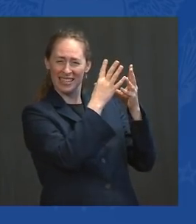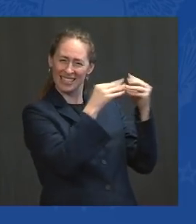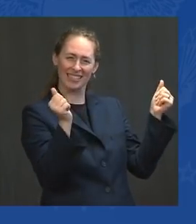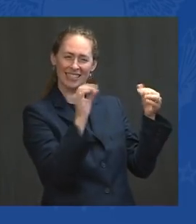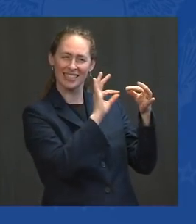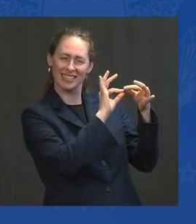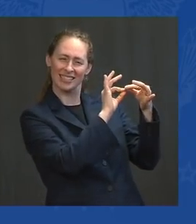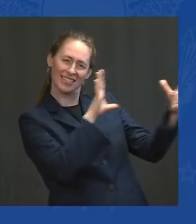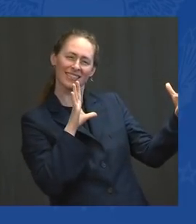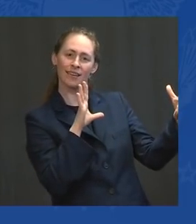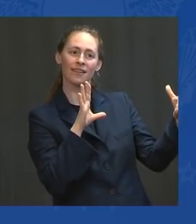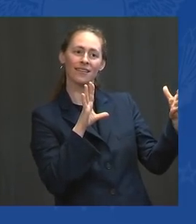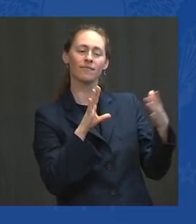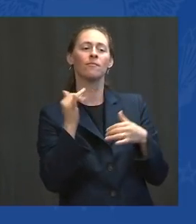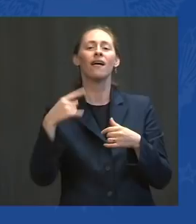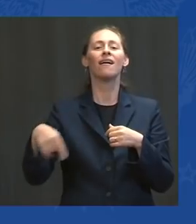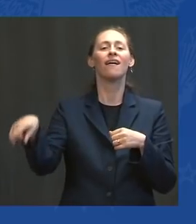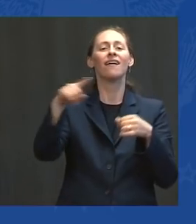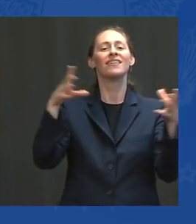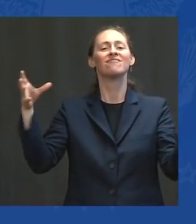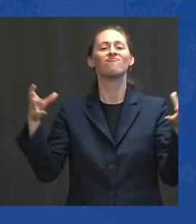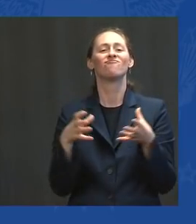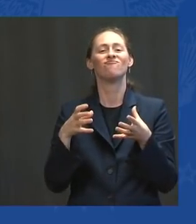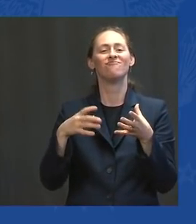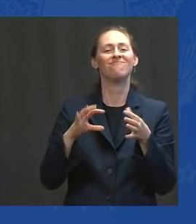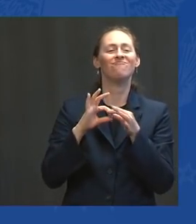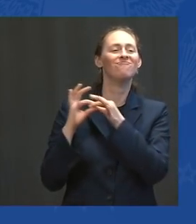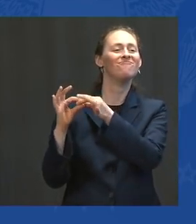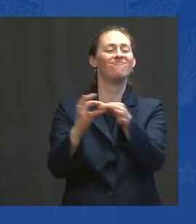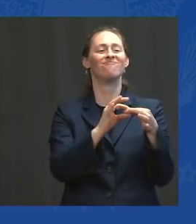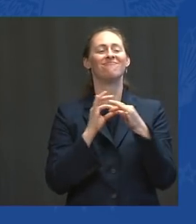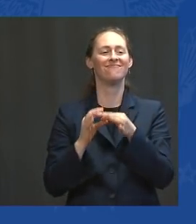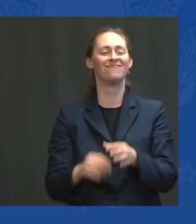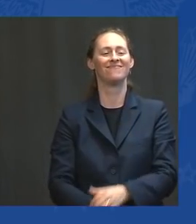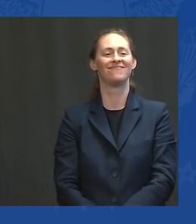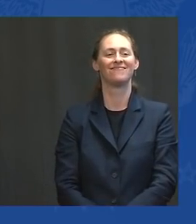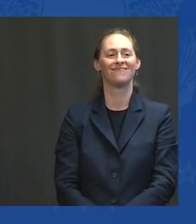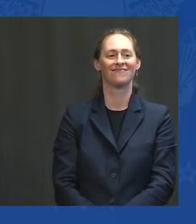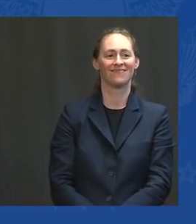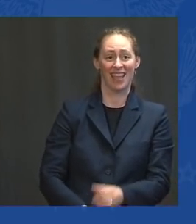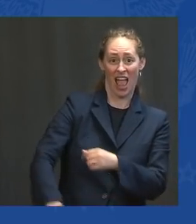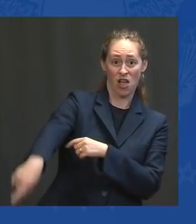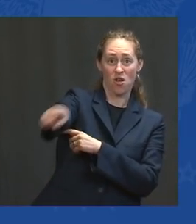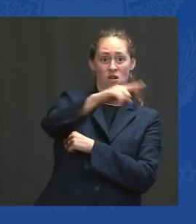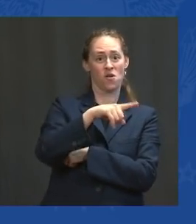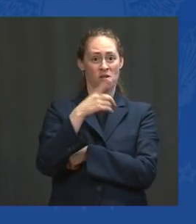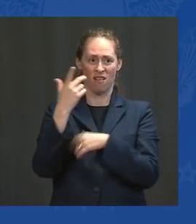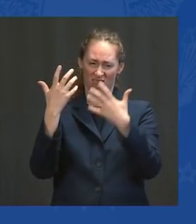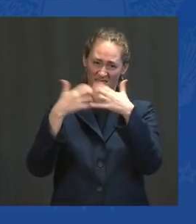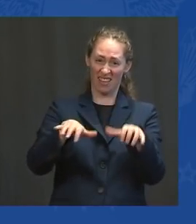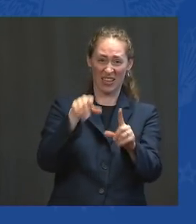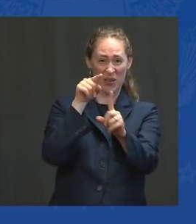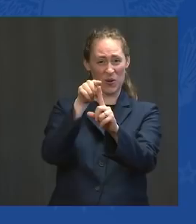in American history, and you, the American people, made it happen. But our fight against this virus is not over.